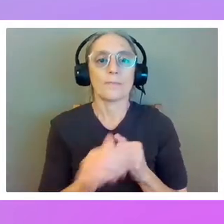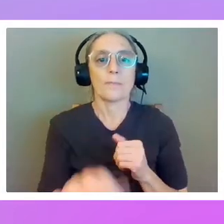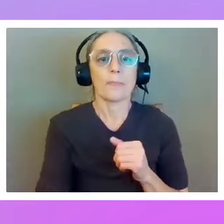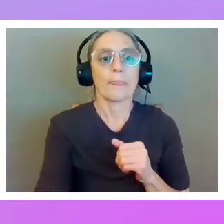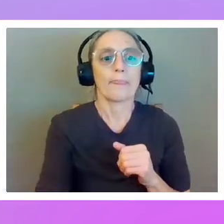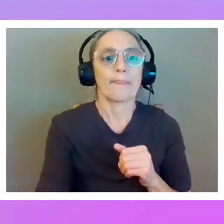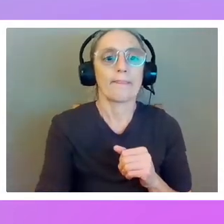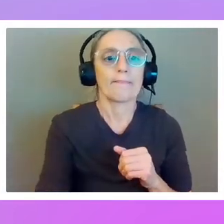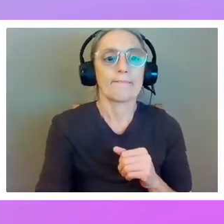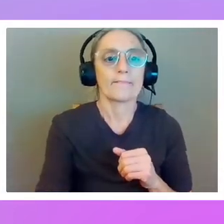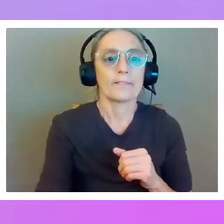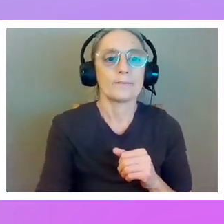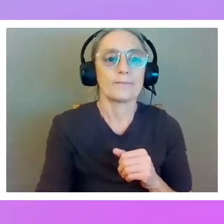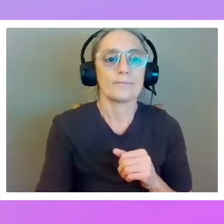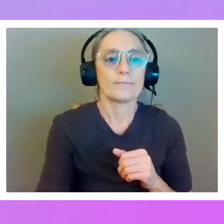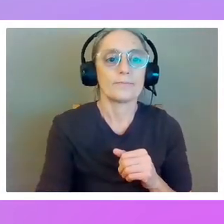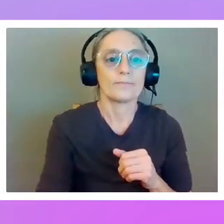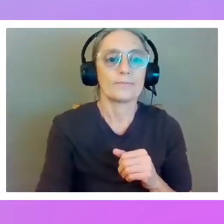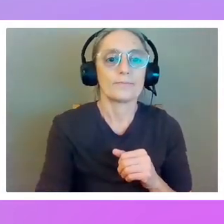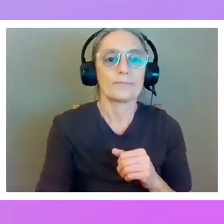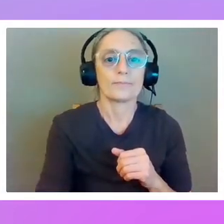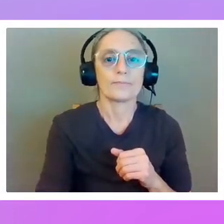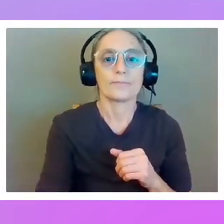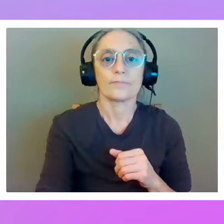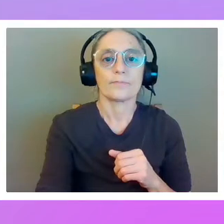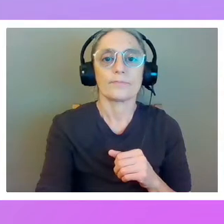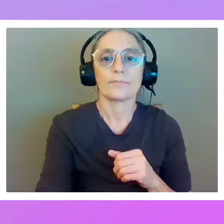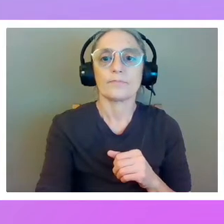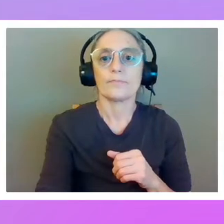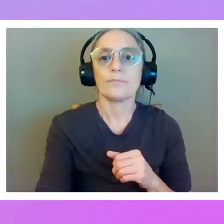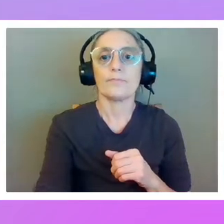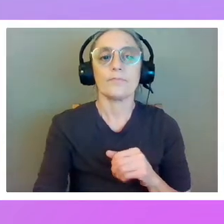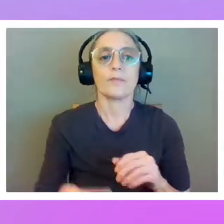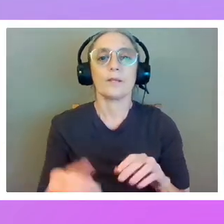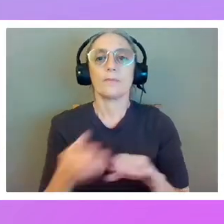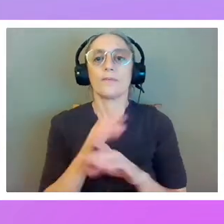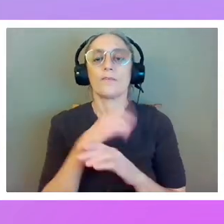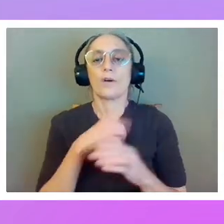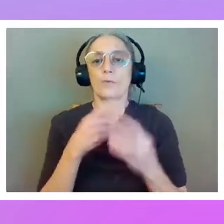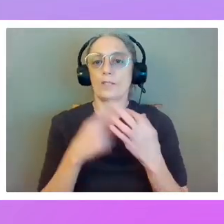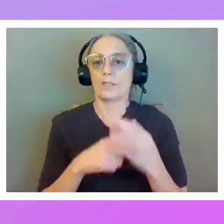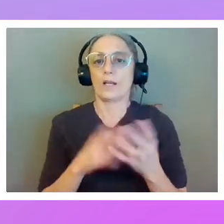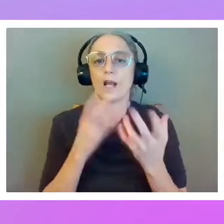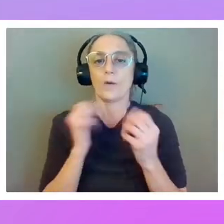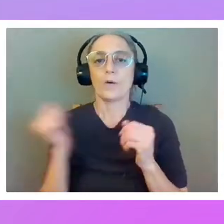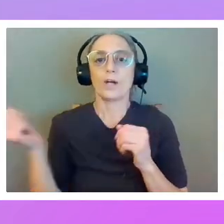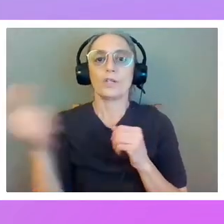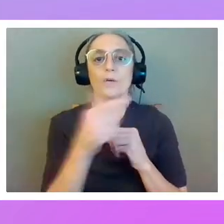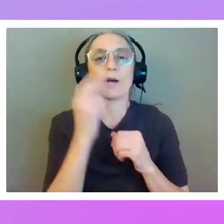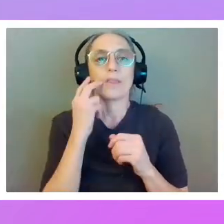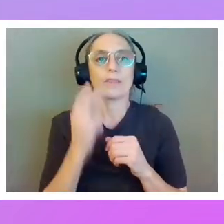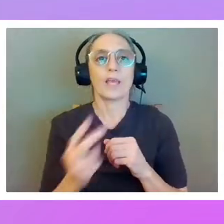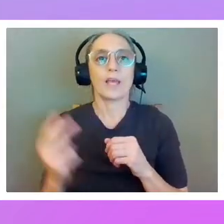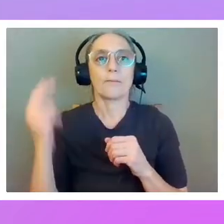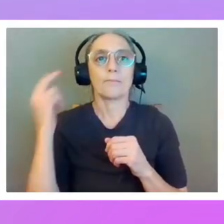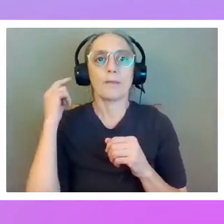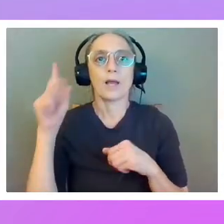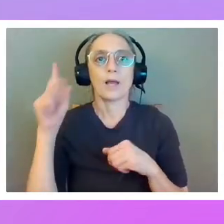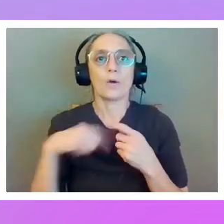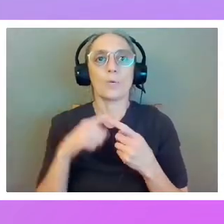Before we get started, I want you all to think back about a time in your life where you felt excluded